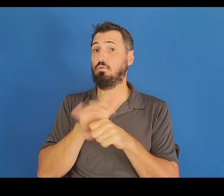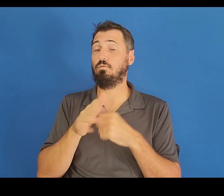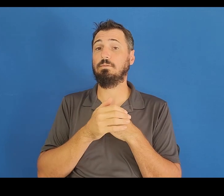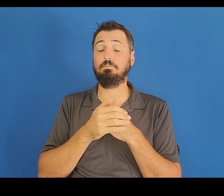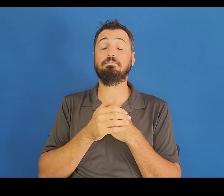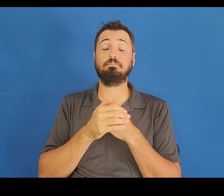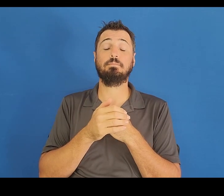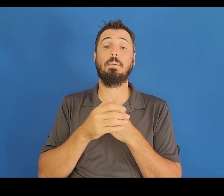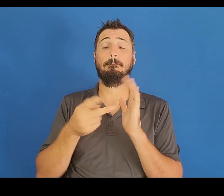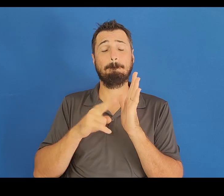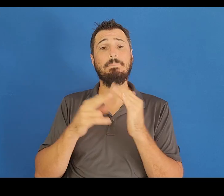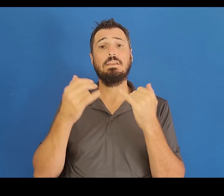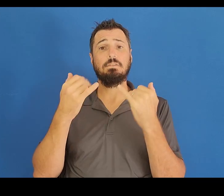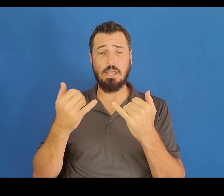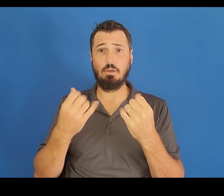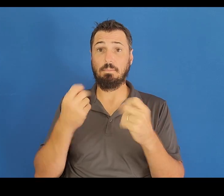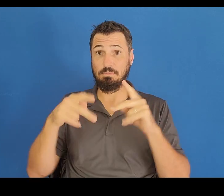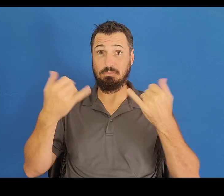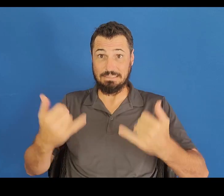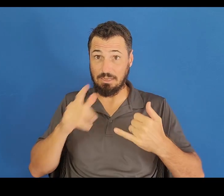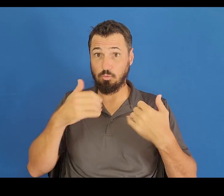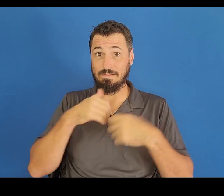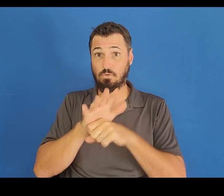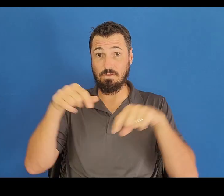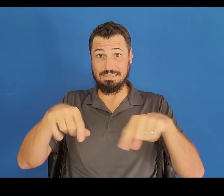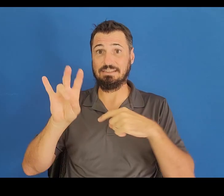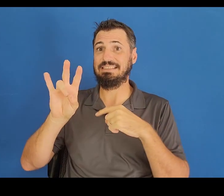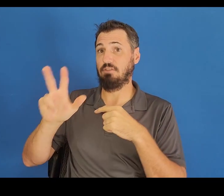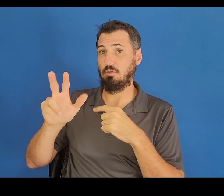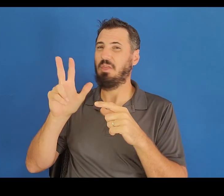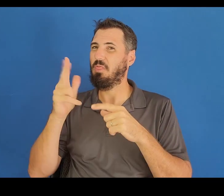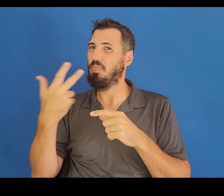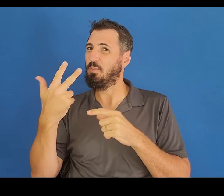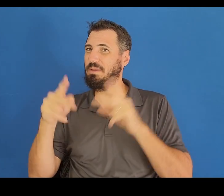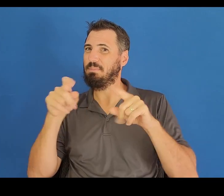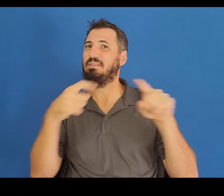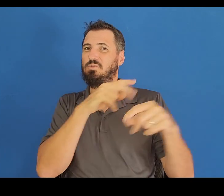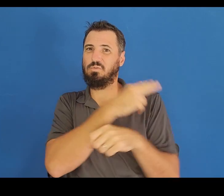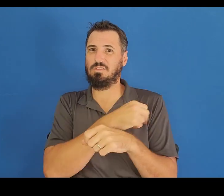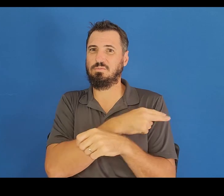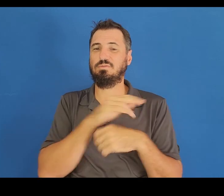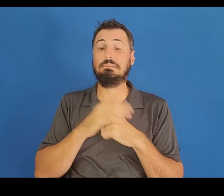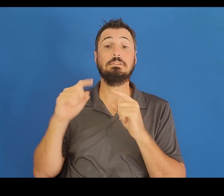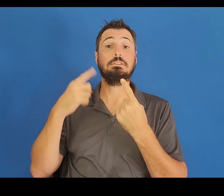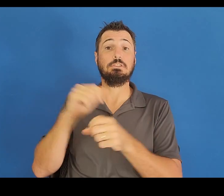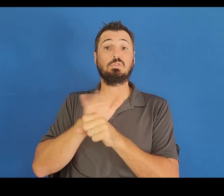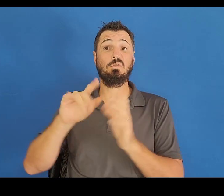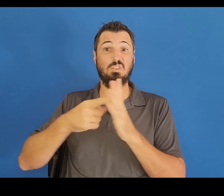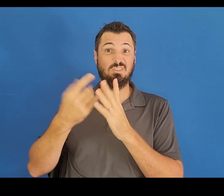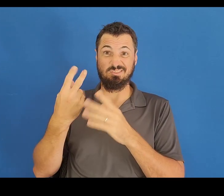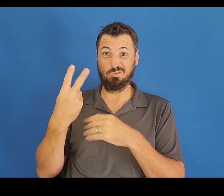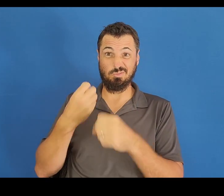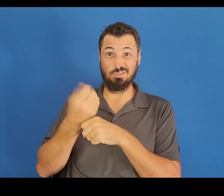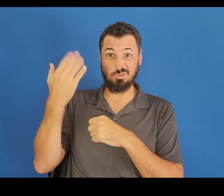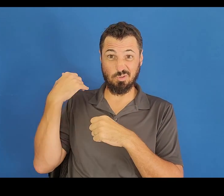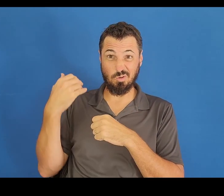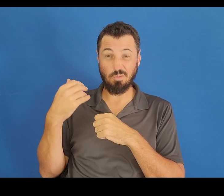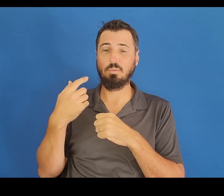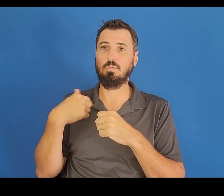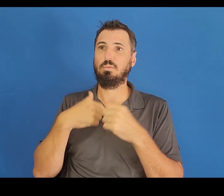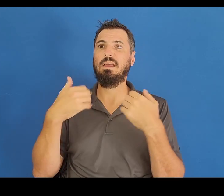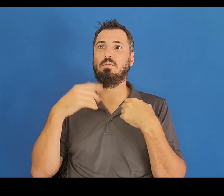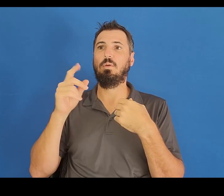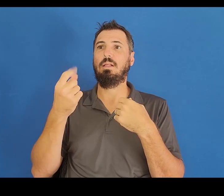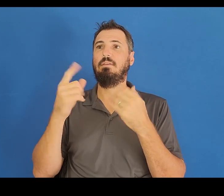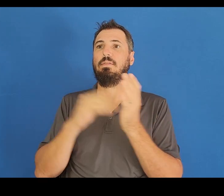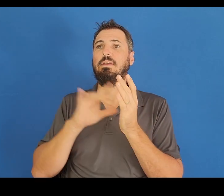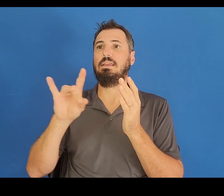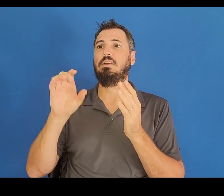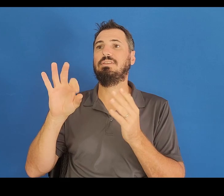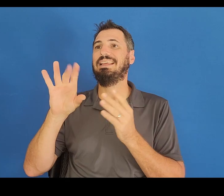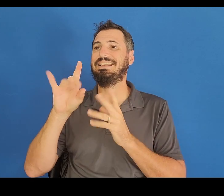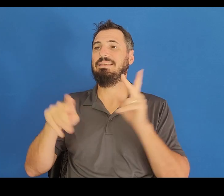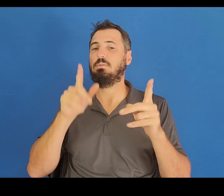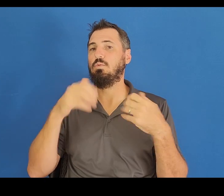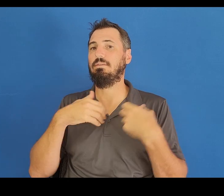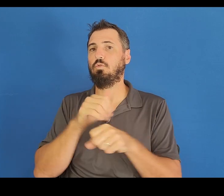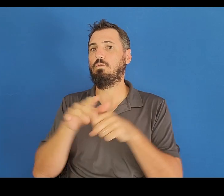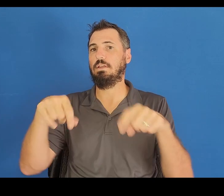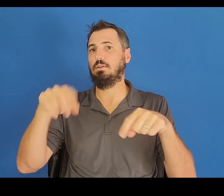Today’s cases bring the number of active cases to 73, with three hospitalized. Since the beginning of the pandemic nearly two years ago, we’ve confirmed a total of 11,898 cases